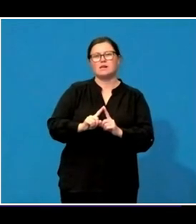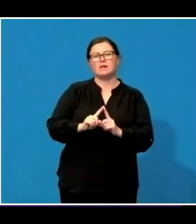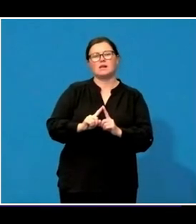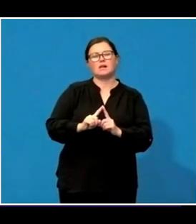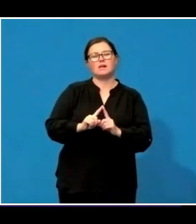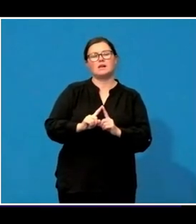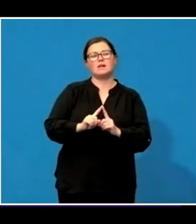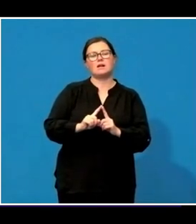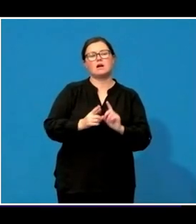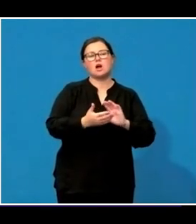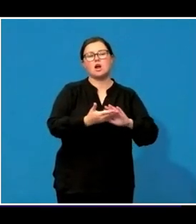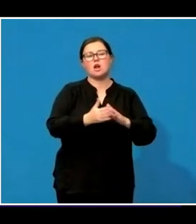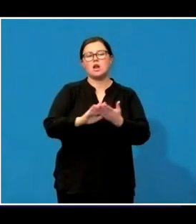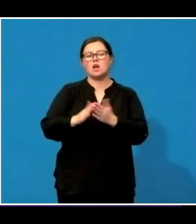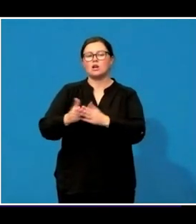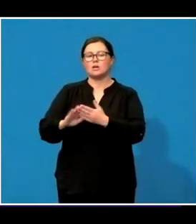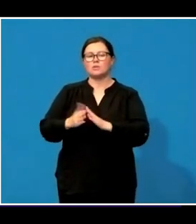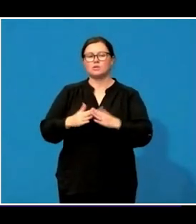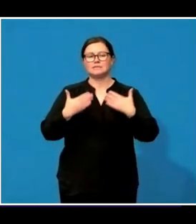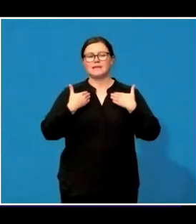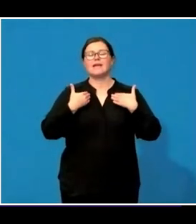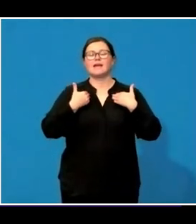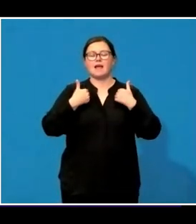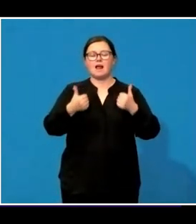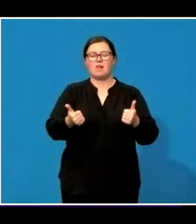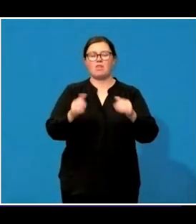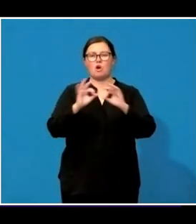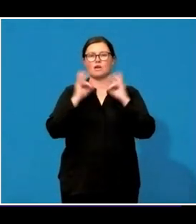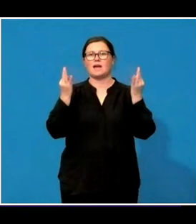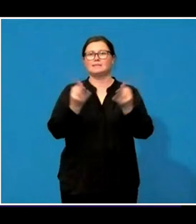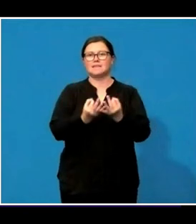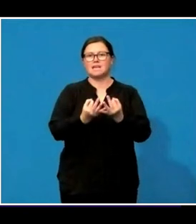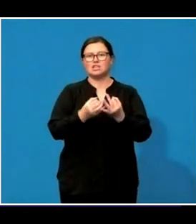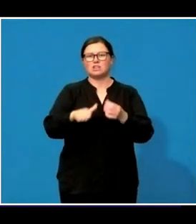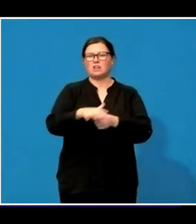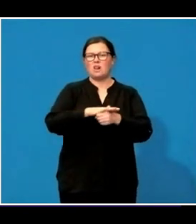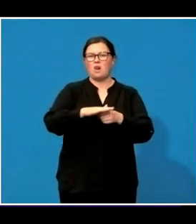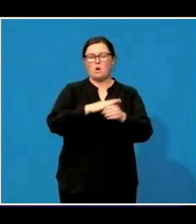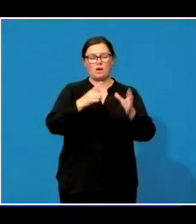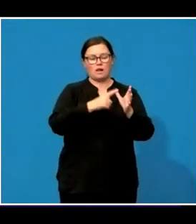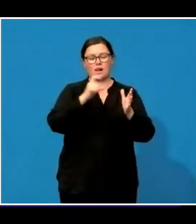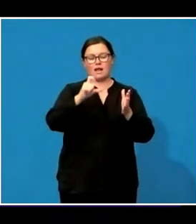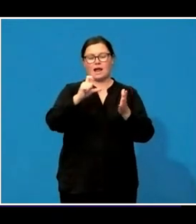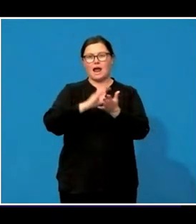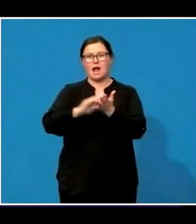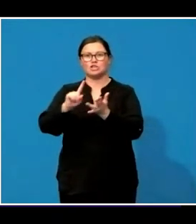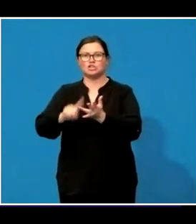community health organisation, the Aboriginal one - wasn't being able to deliver allied health because of they had different funding.